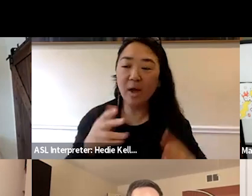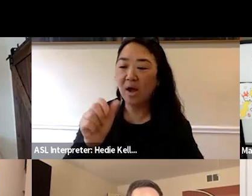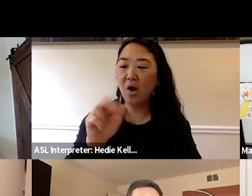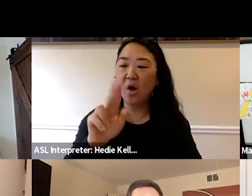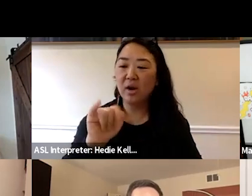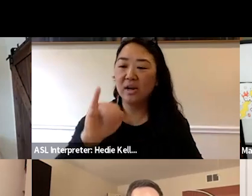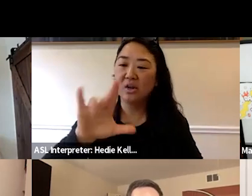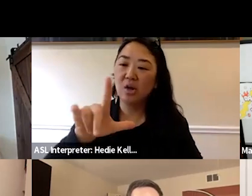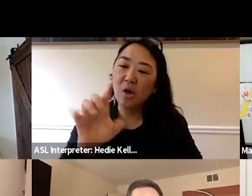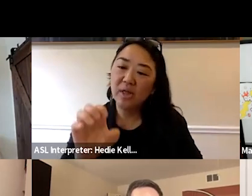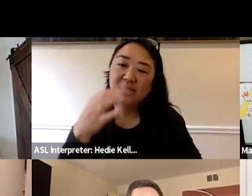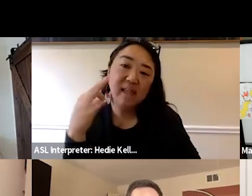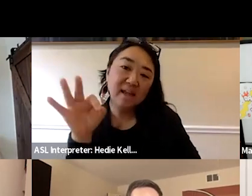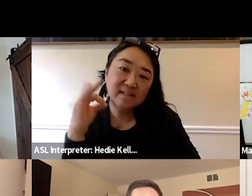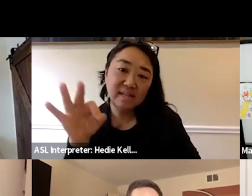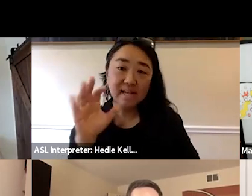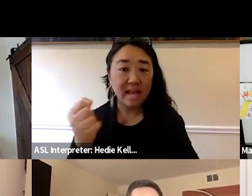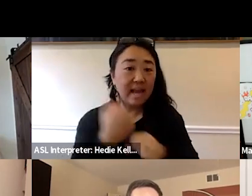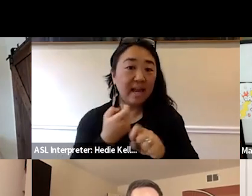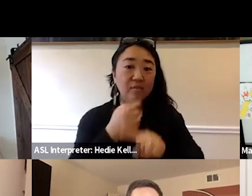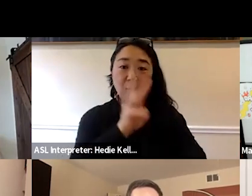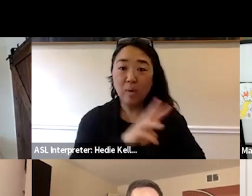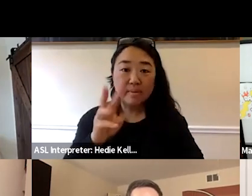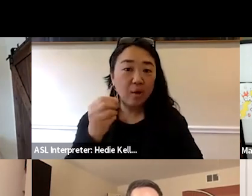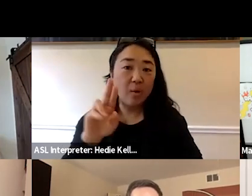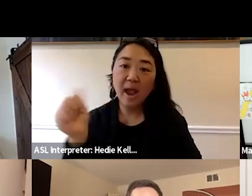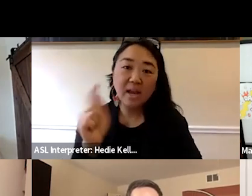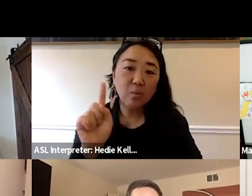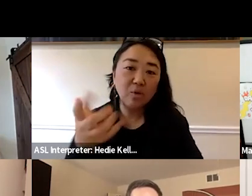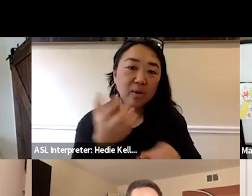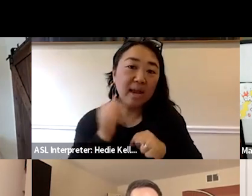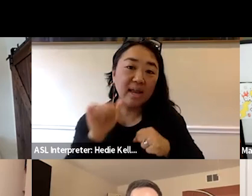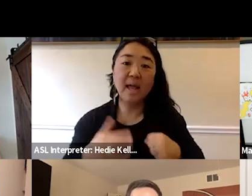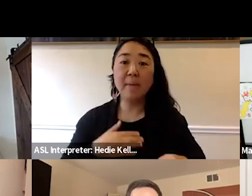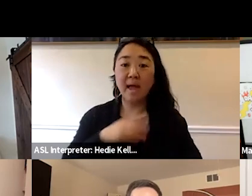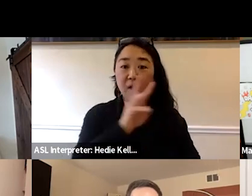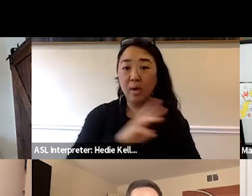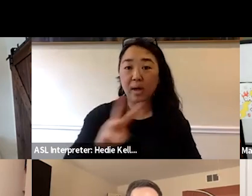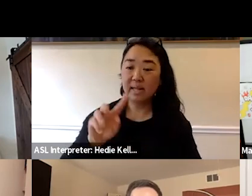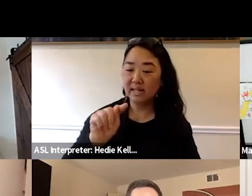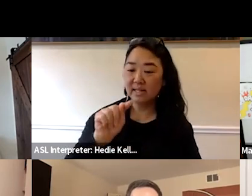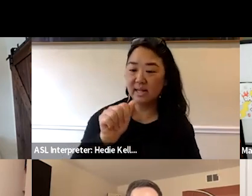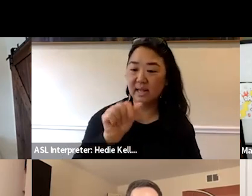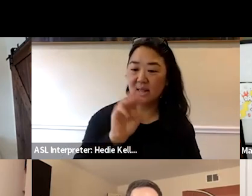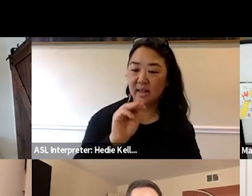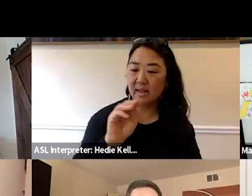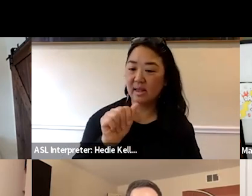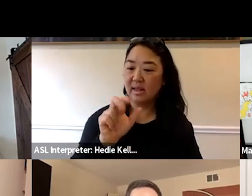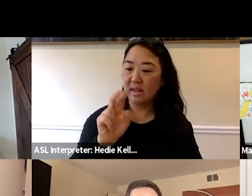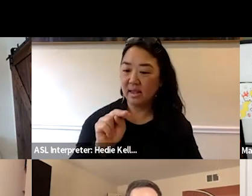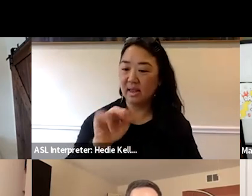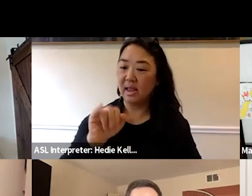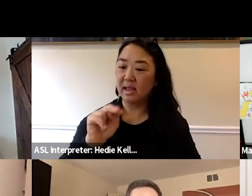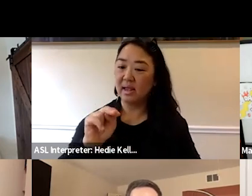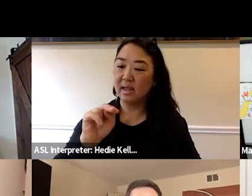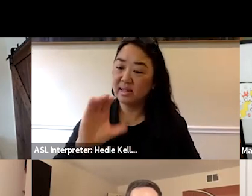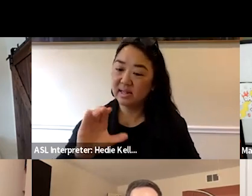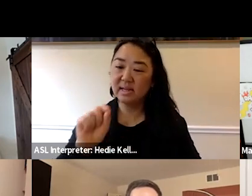You get your podcasts or on our website, which is Tammaninc.com Tammaninc.com. But